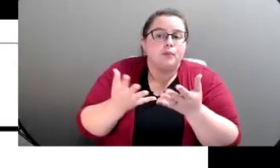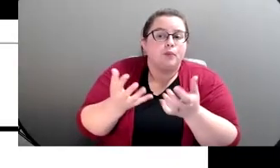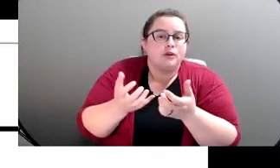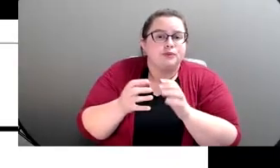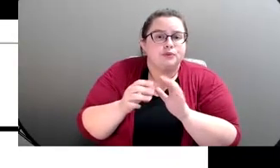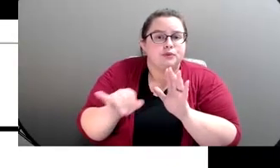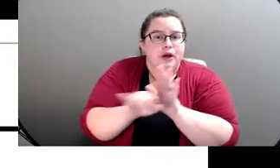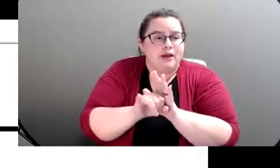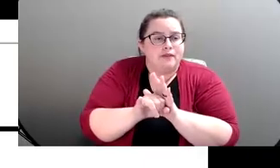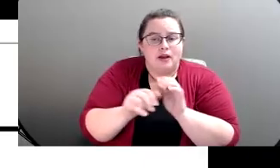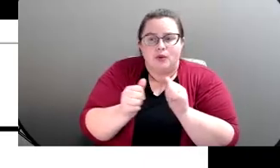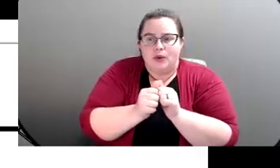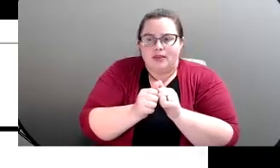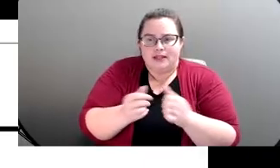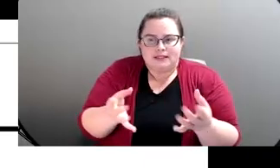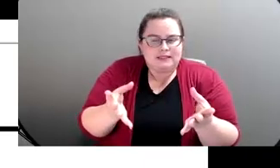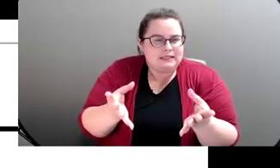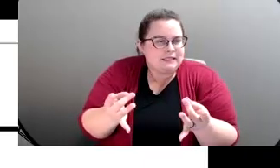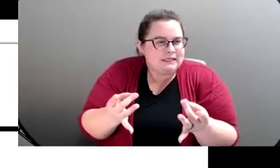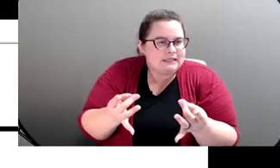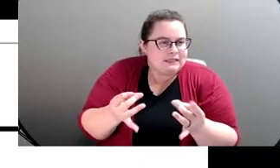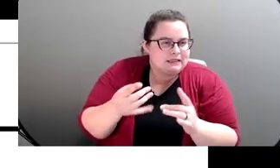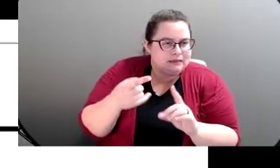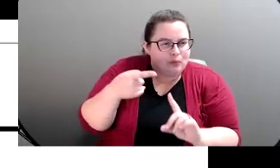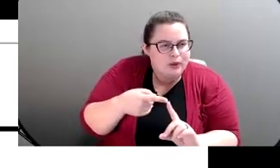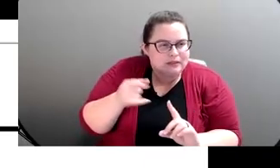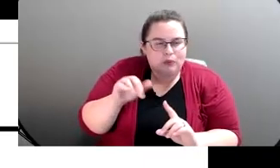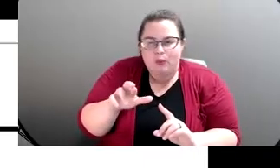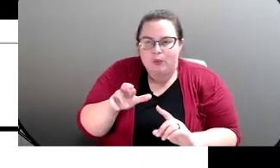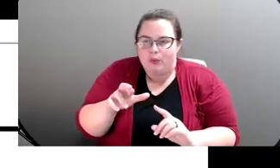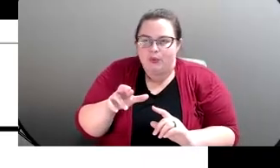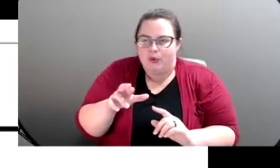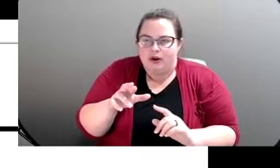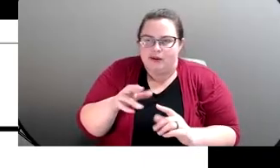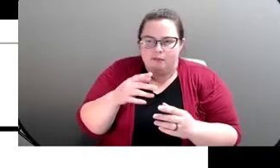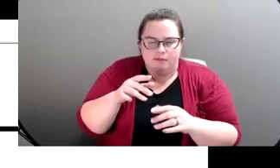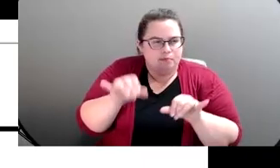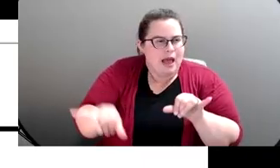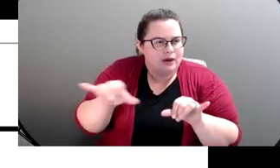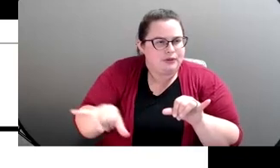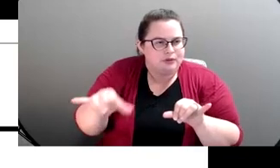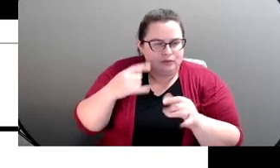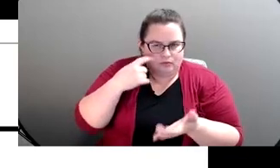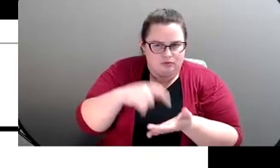any sticky points or patterns that we noticed. From student submissions for assignments that week.